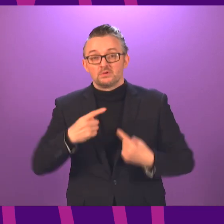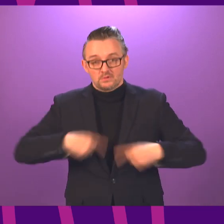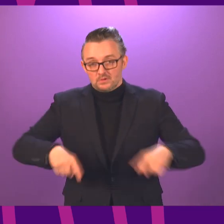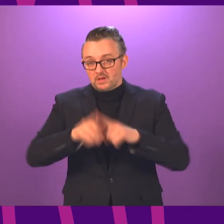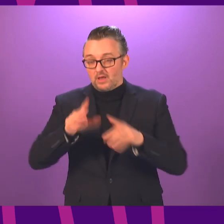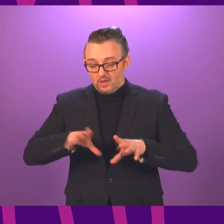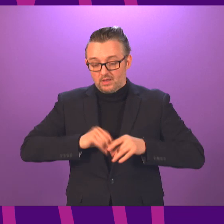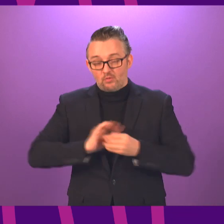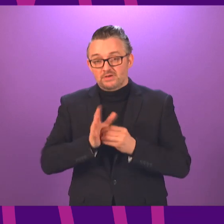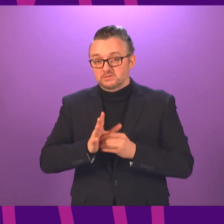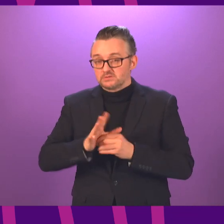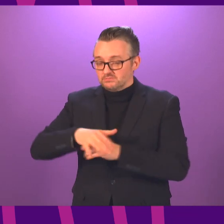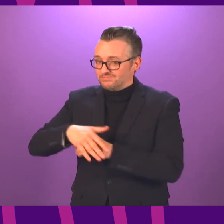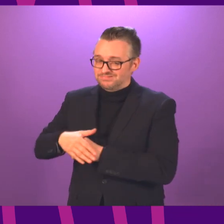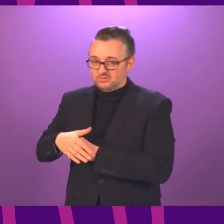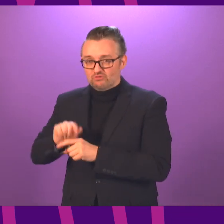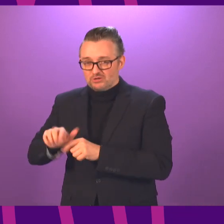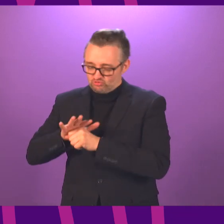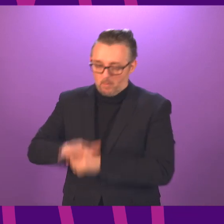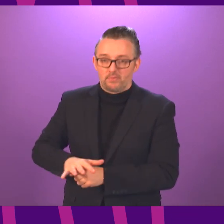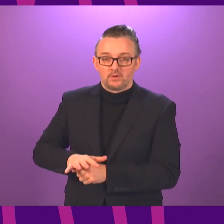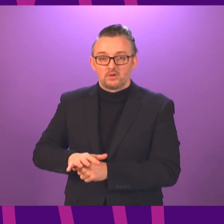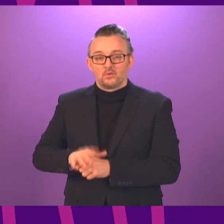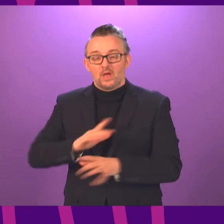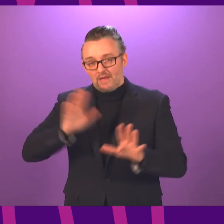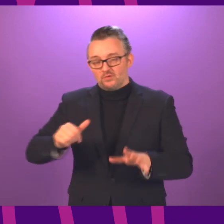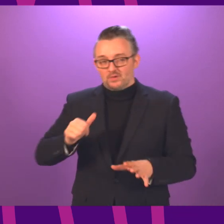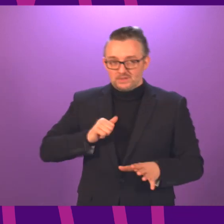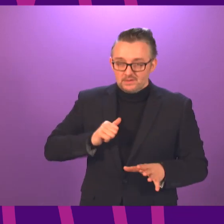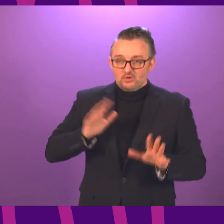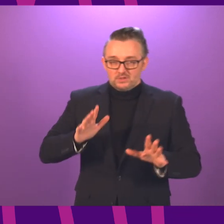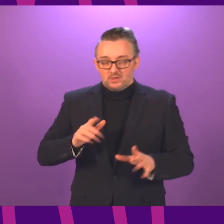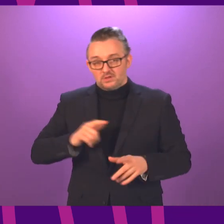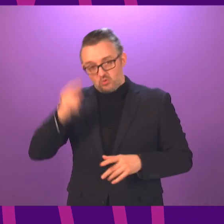virus now and continuing to accept some trade-offs for a period—for example, on international